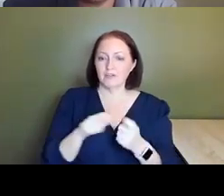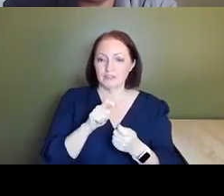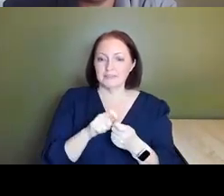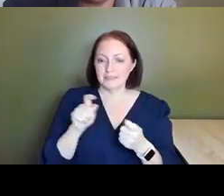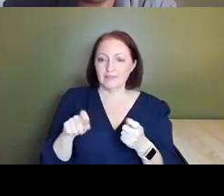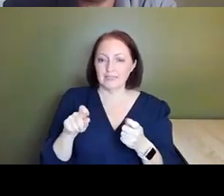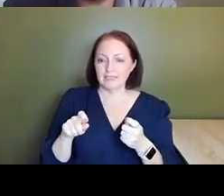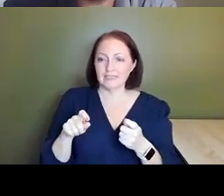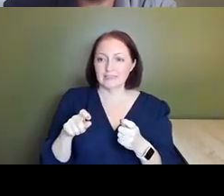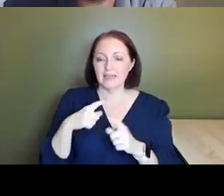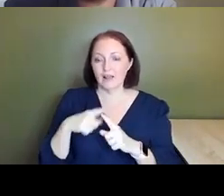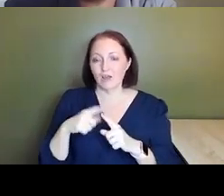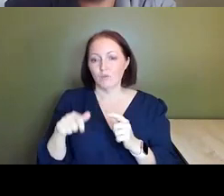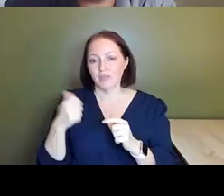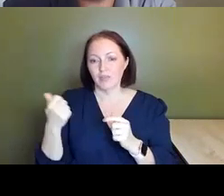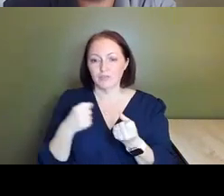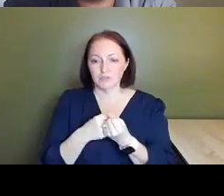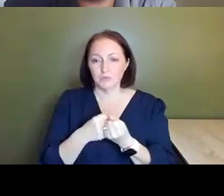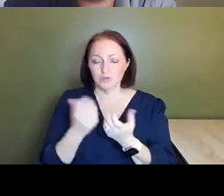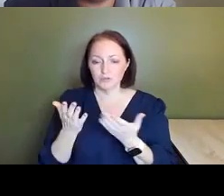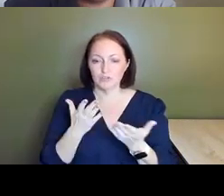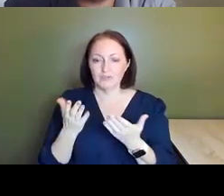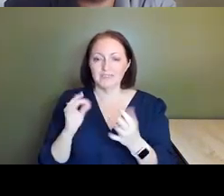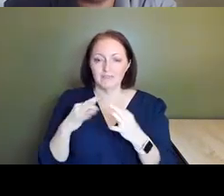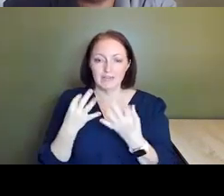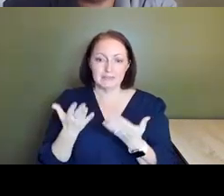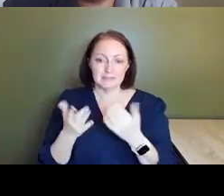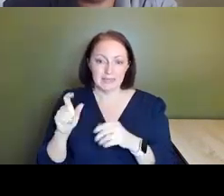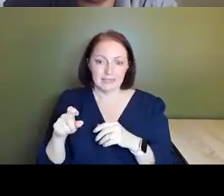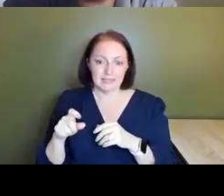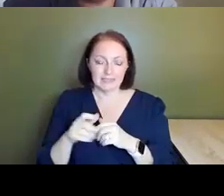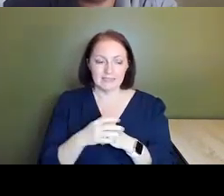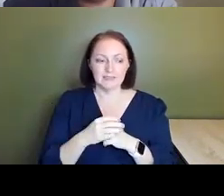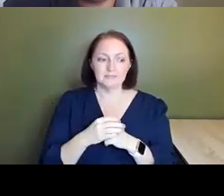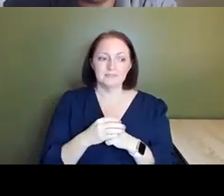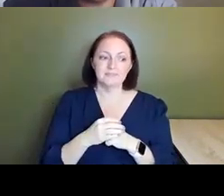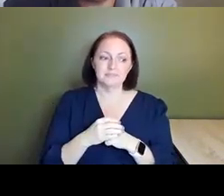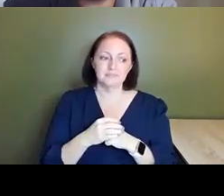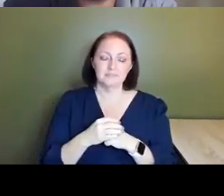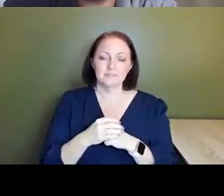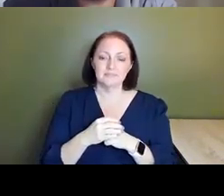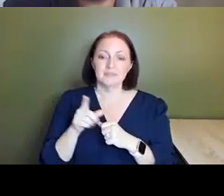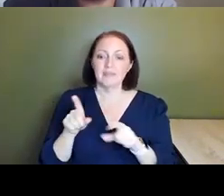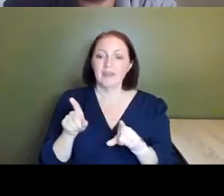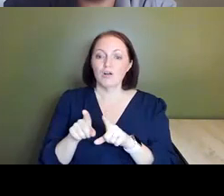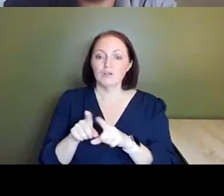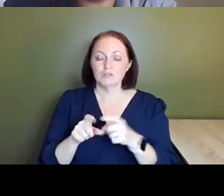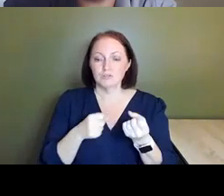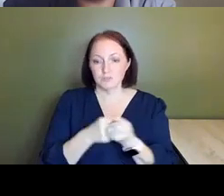along with other support services that families may need. They also support the recruiting